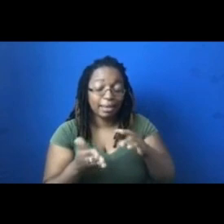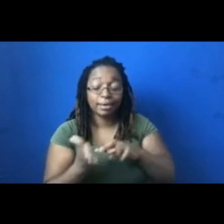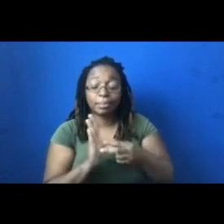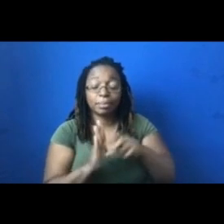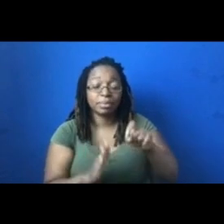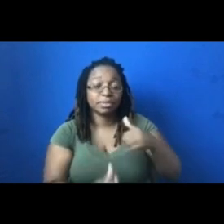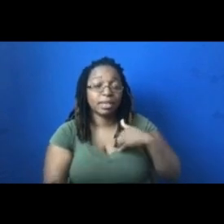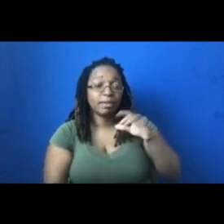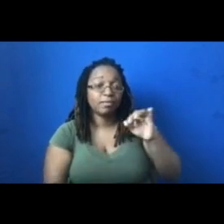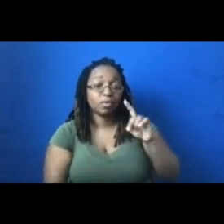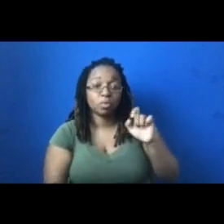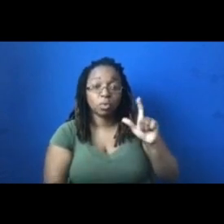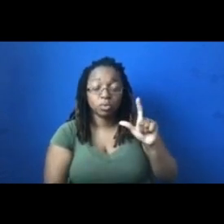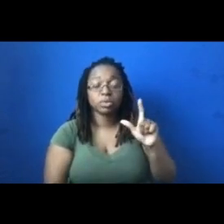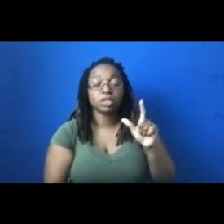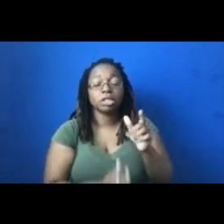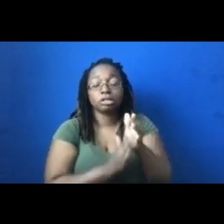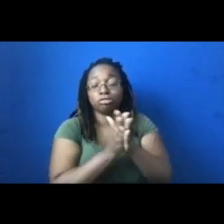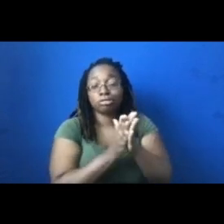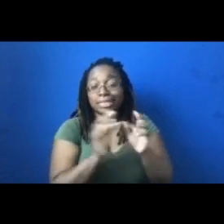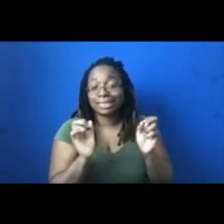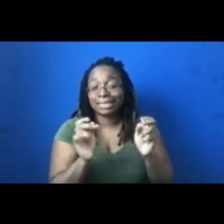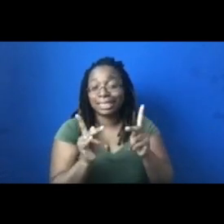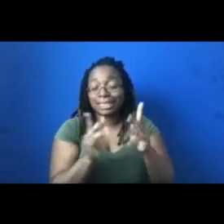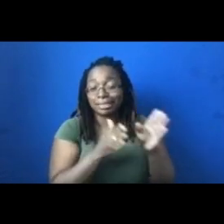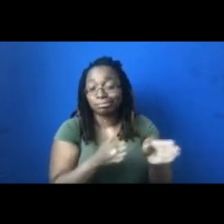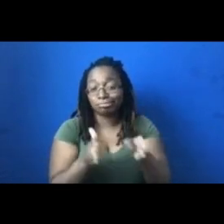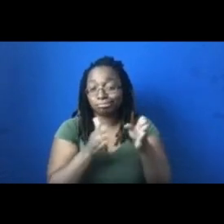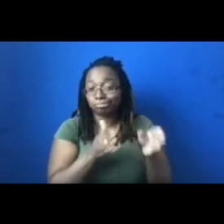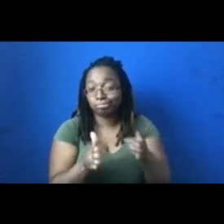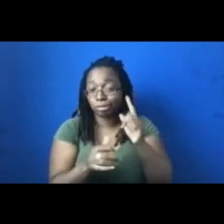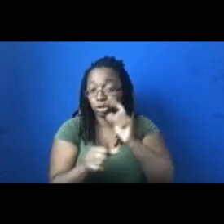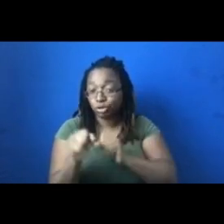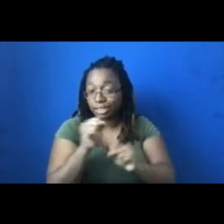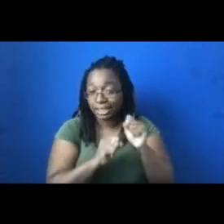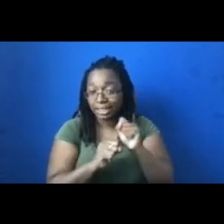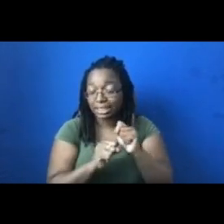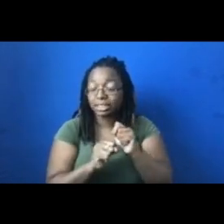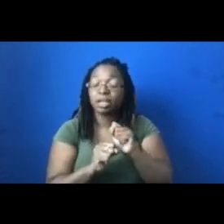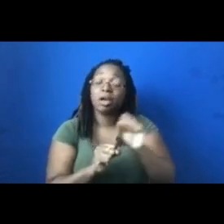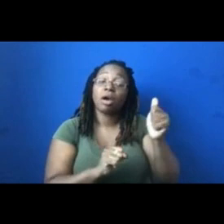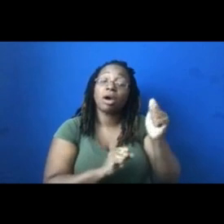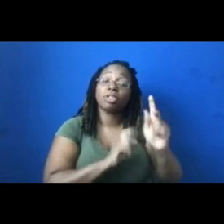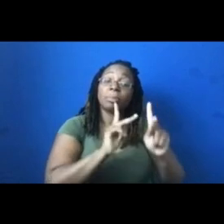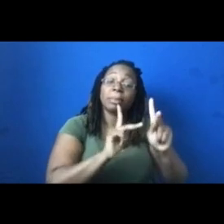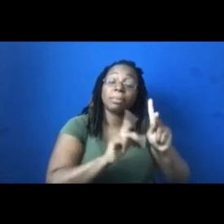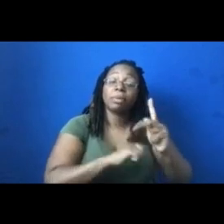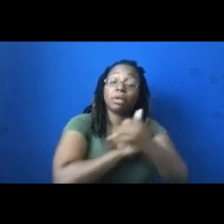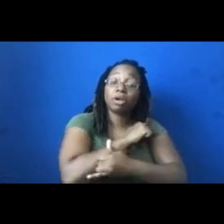resilience strategies that are adaptive, equitable, and based on best practices.